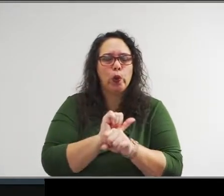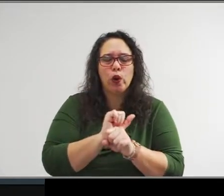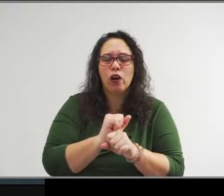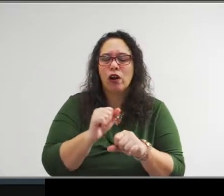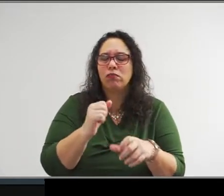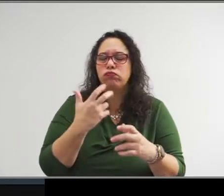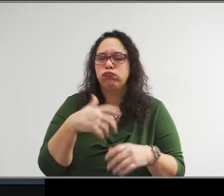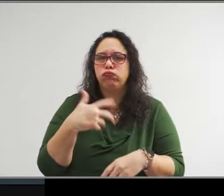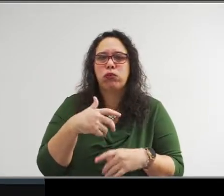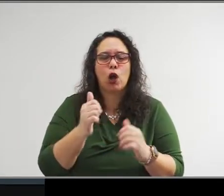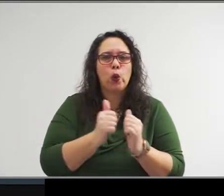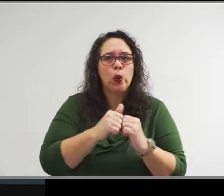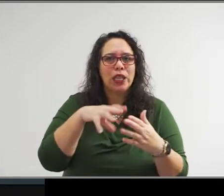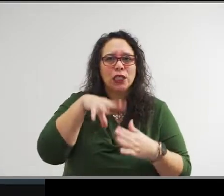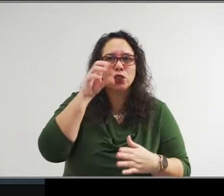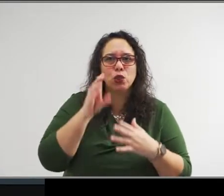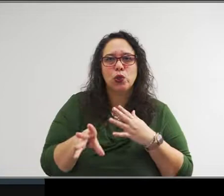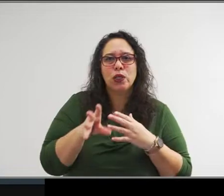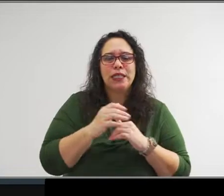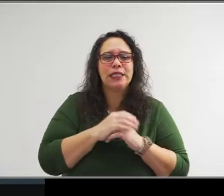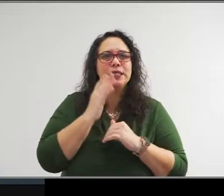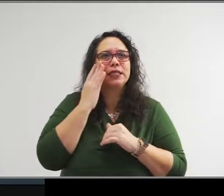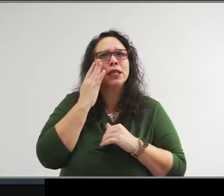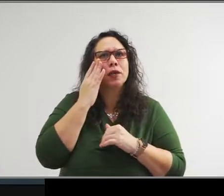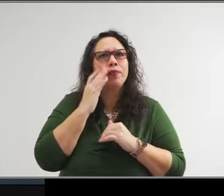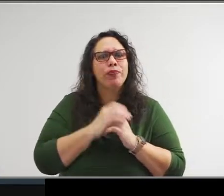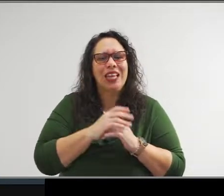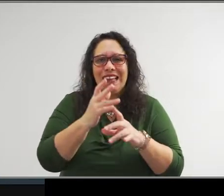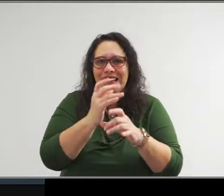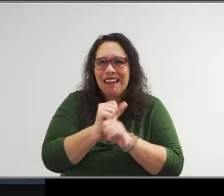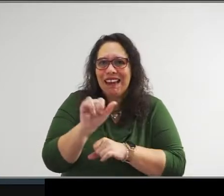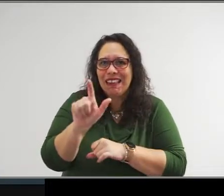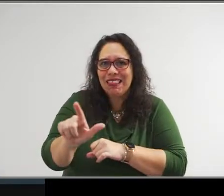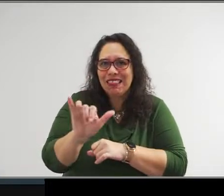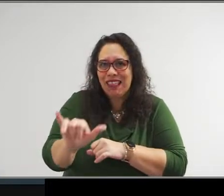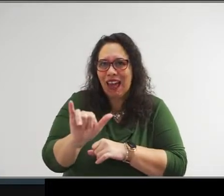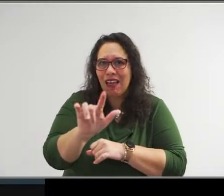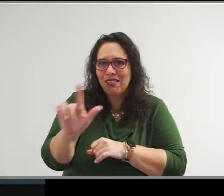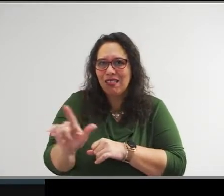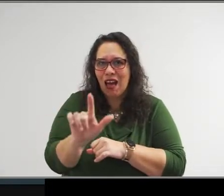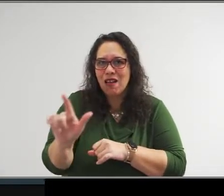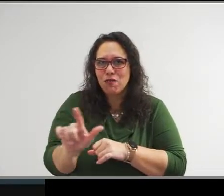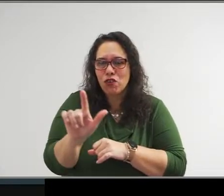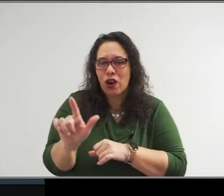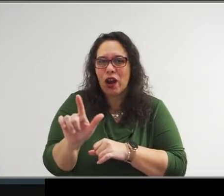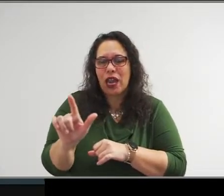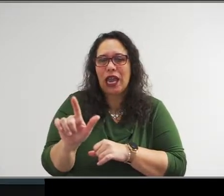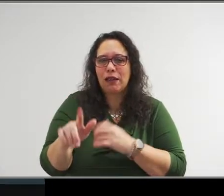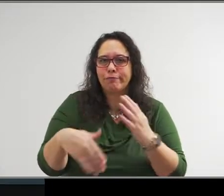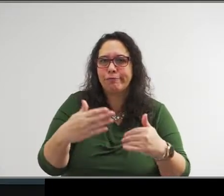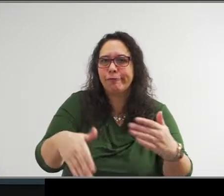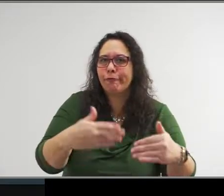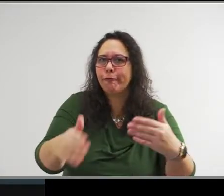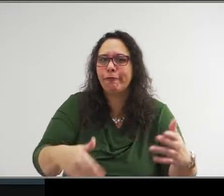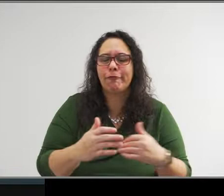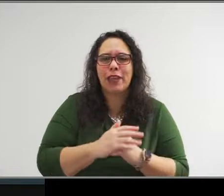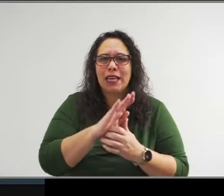and getting the library at that school going and becoming so central to what went on.